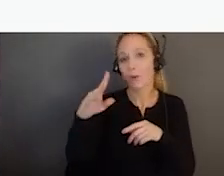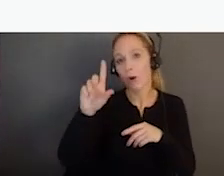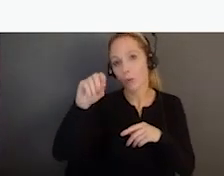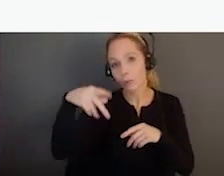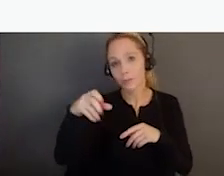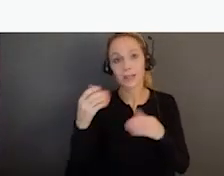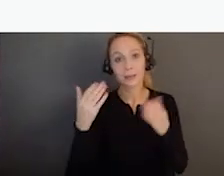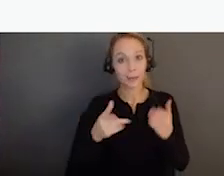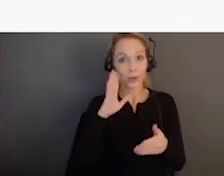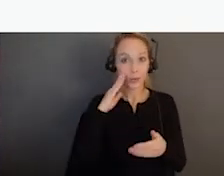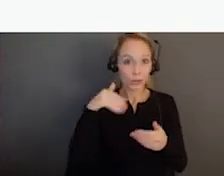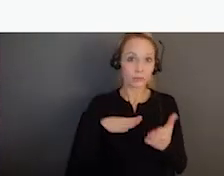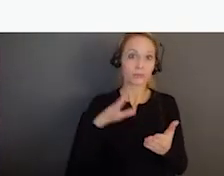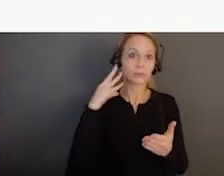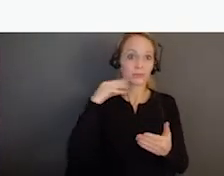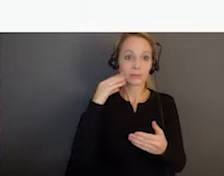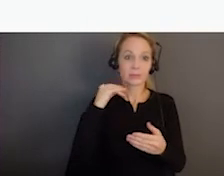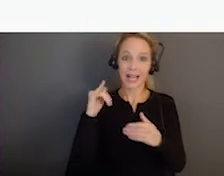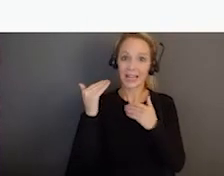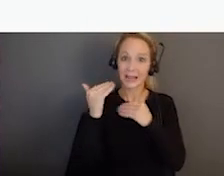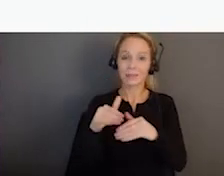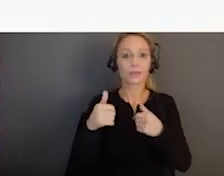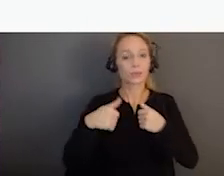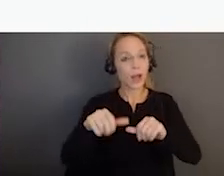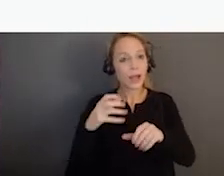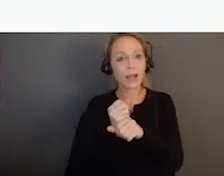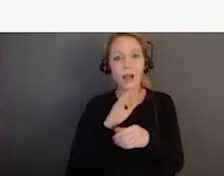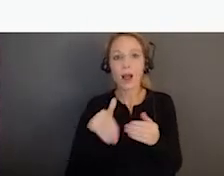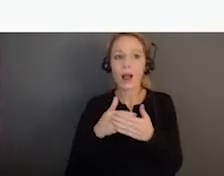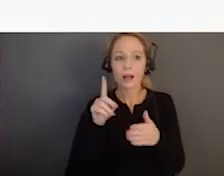AND YOU MIGHT EVEN RUN INTO THE HUBBLE FUNCTION LIMITS